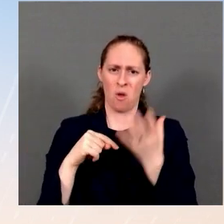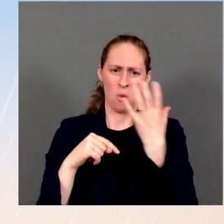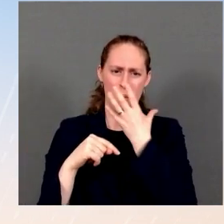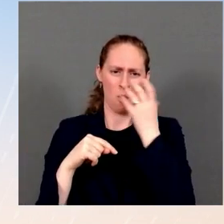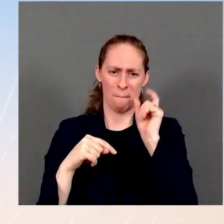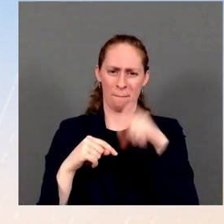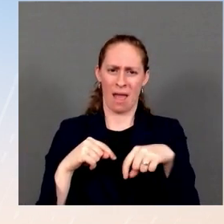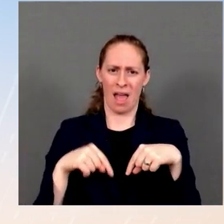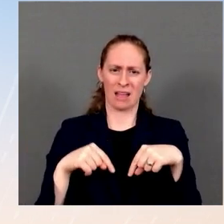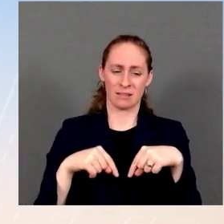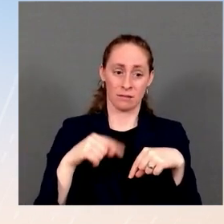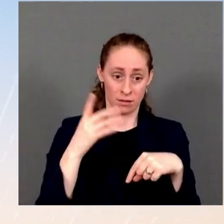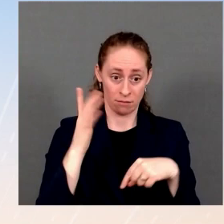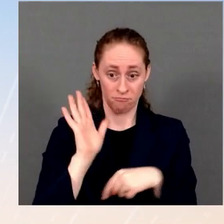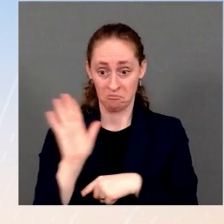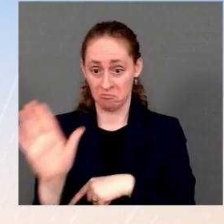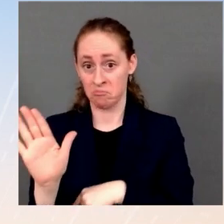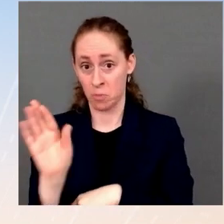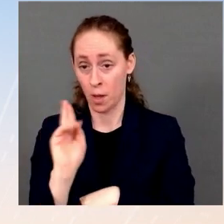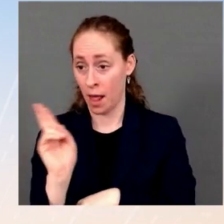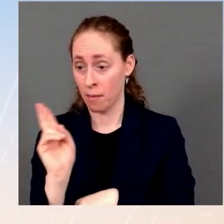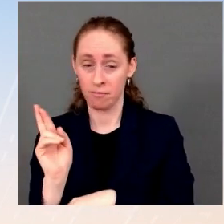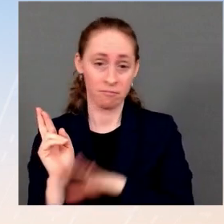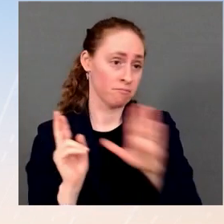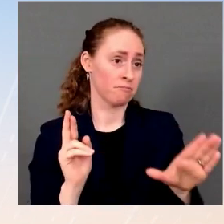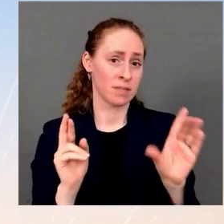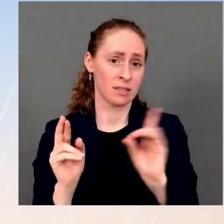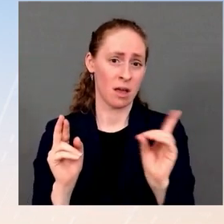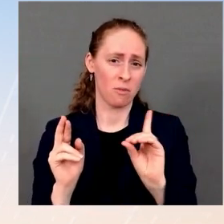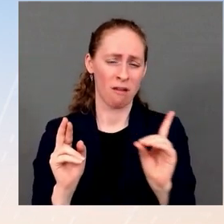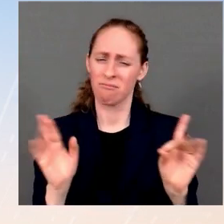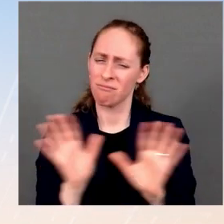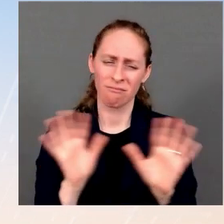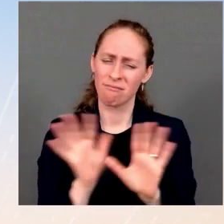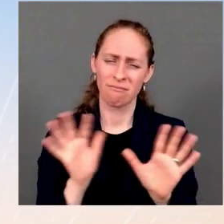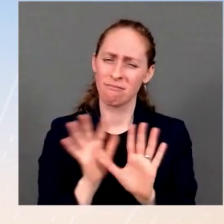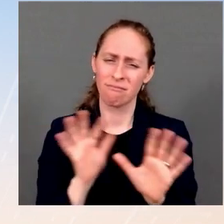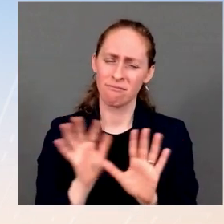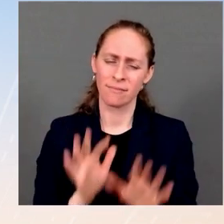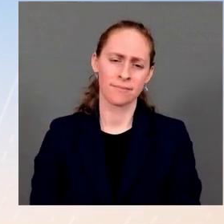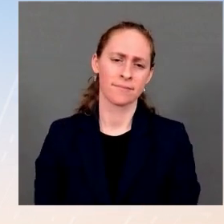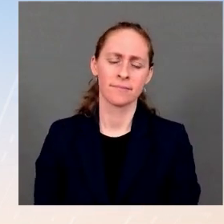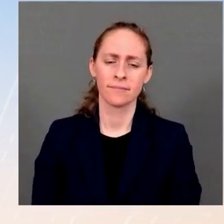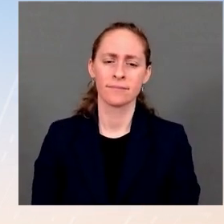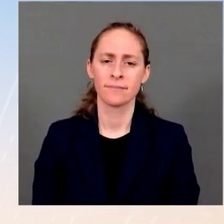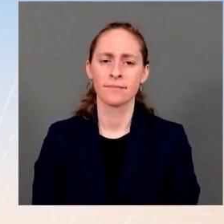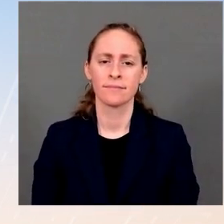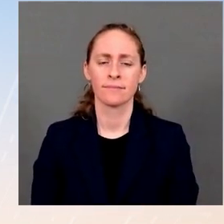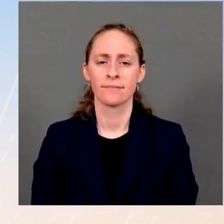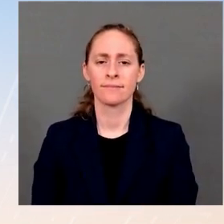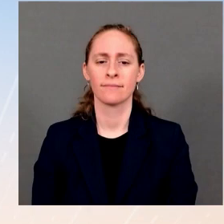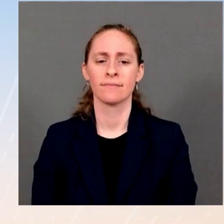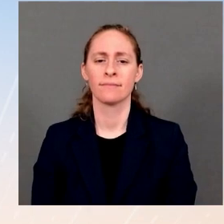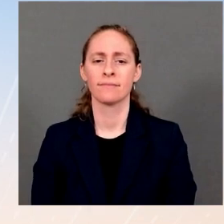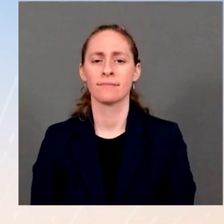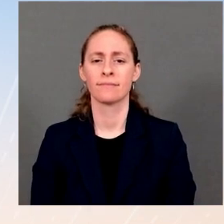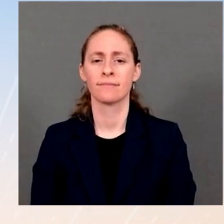So, in the past voting rights has been a bipartisan issue. So, my question to Republicans -- Republicans are: How has this changed?